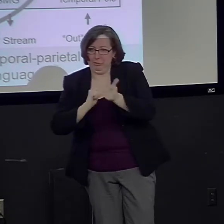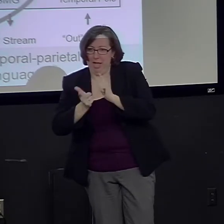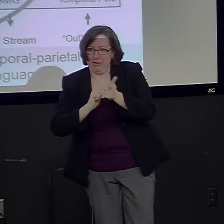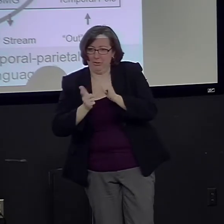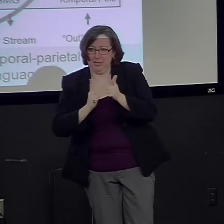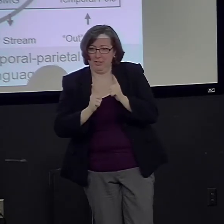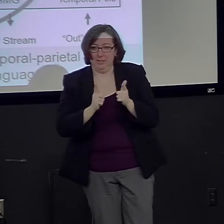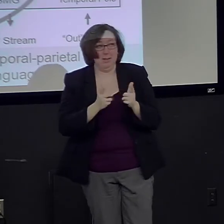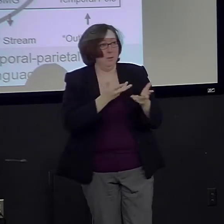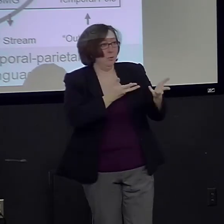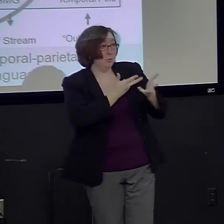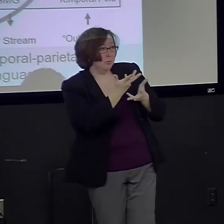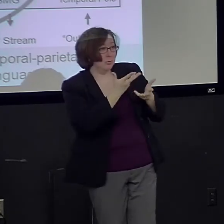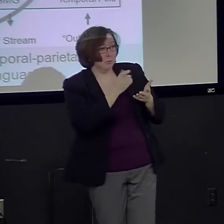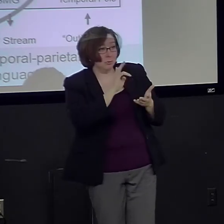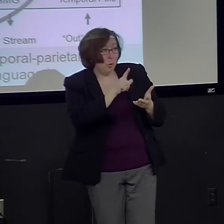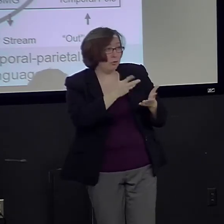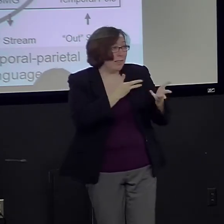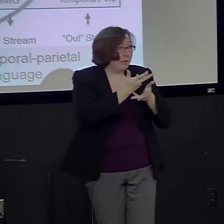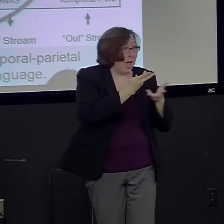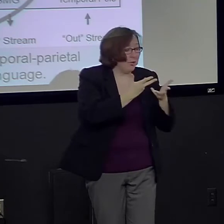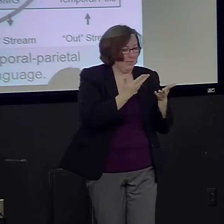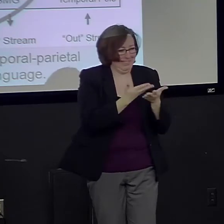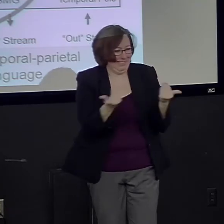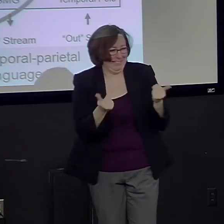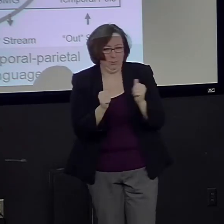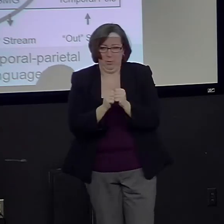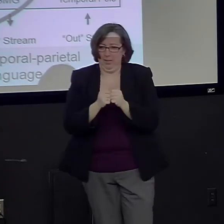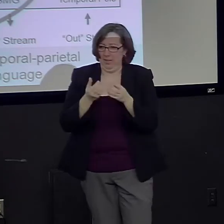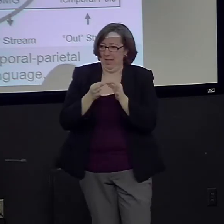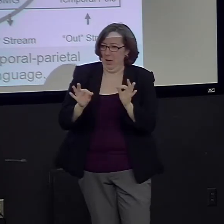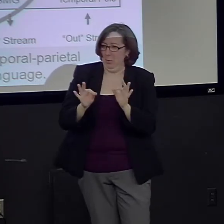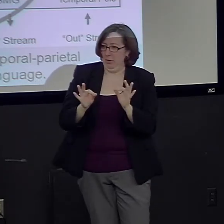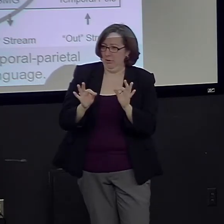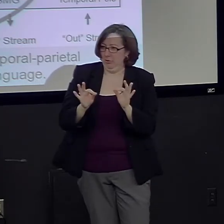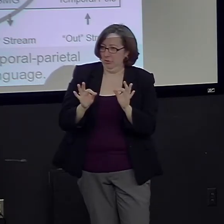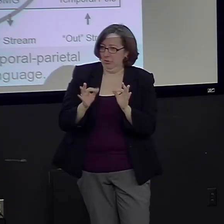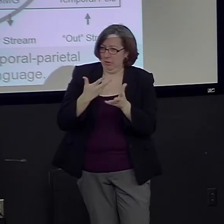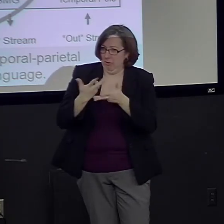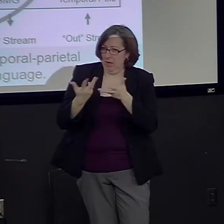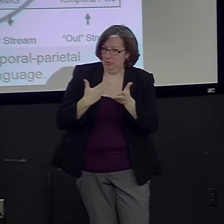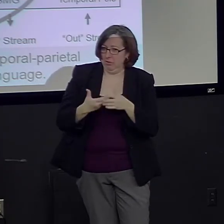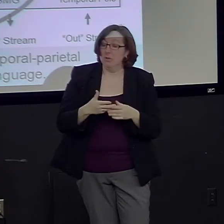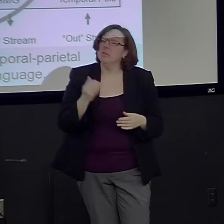And I had the thought about an experiment. What if you did your, you have your eye,